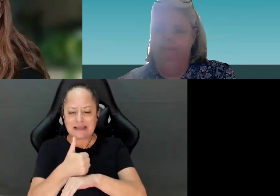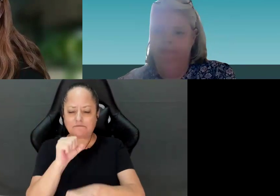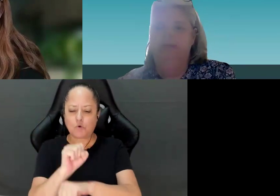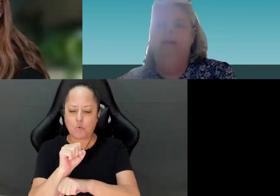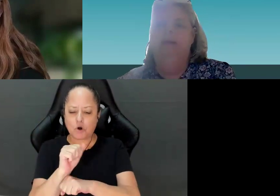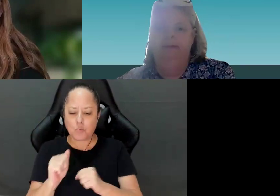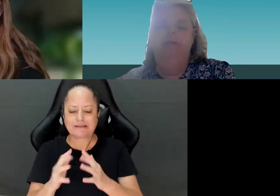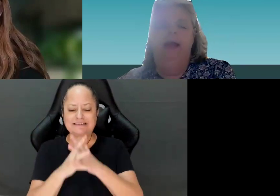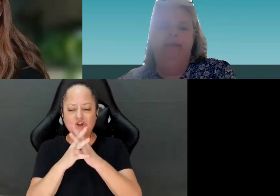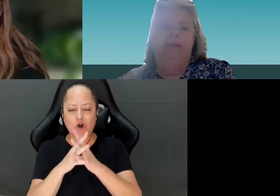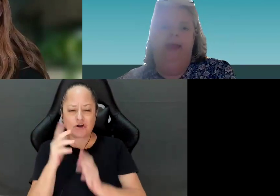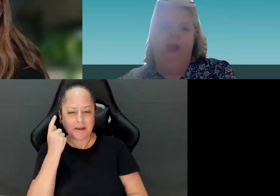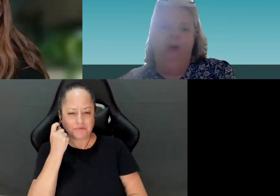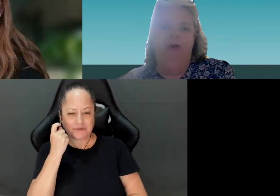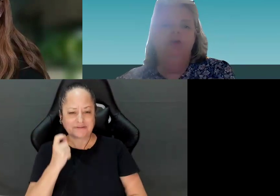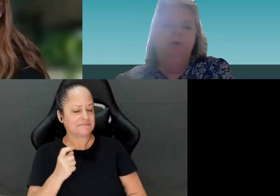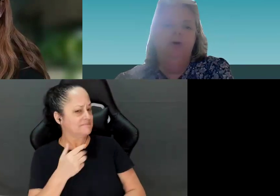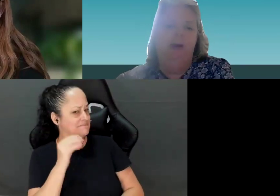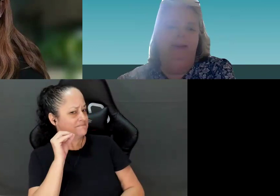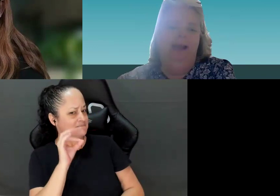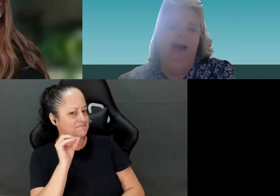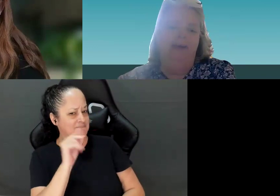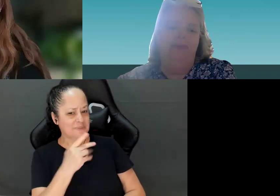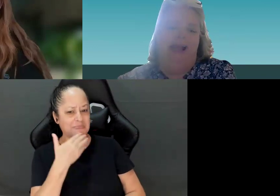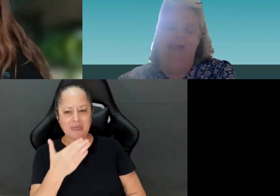Excellent. Thank you. We got some more coming.